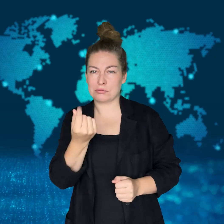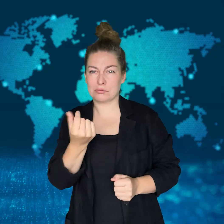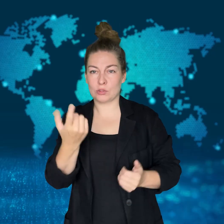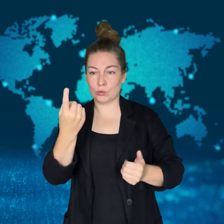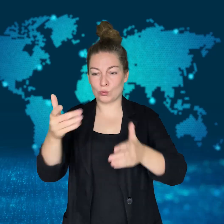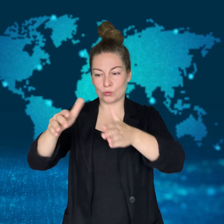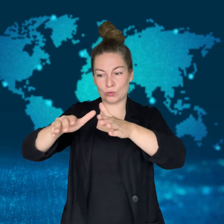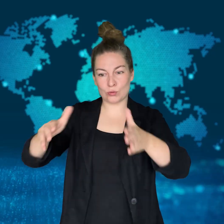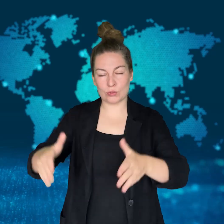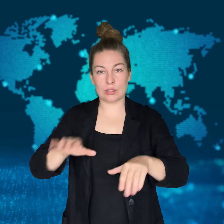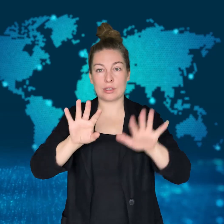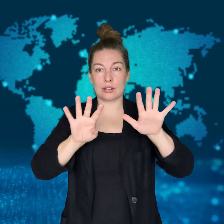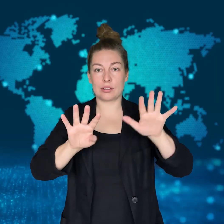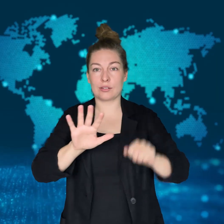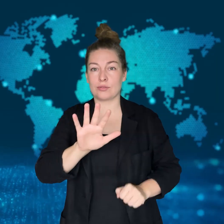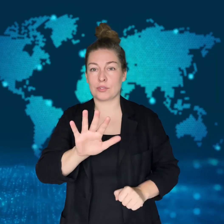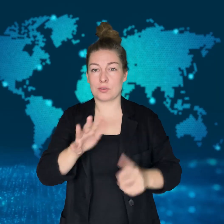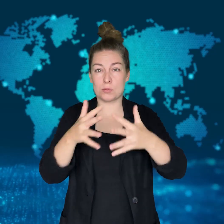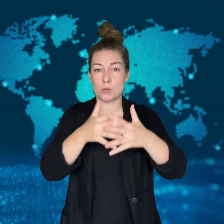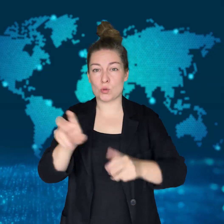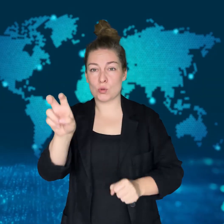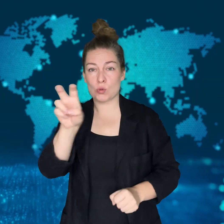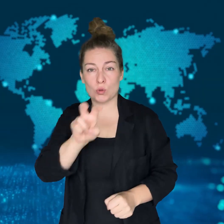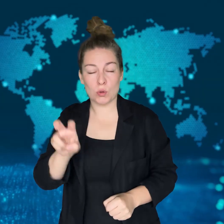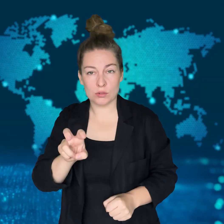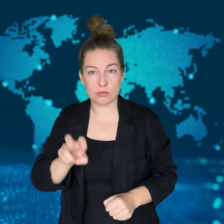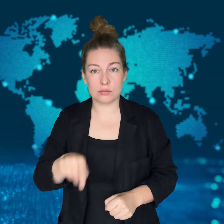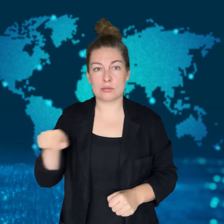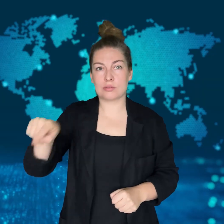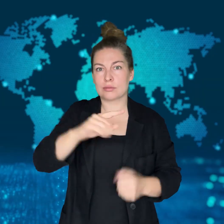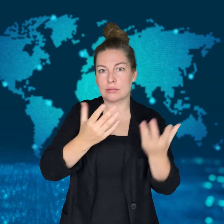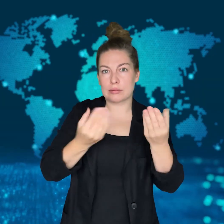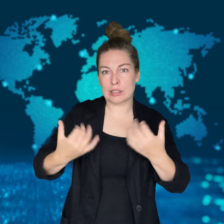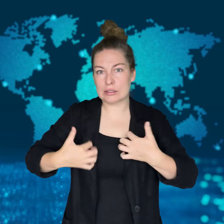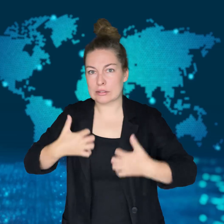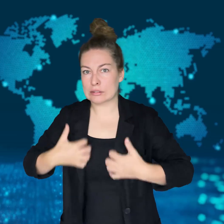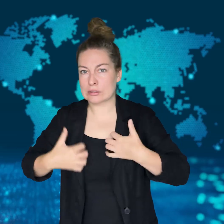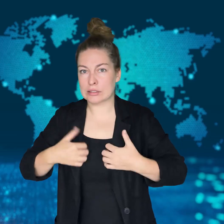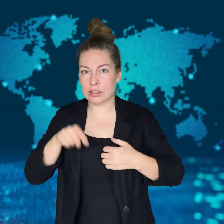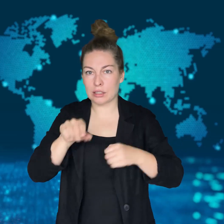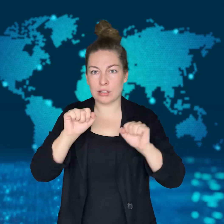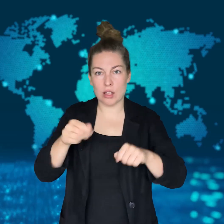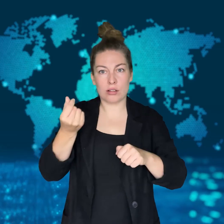and many fear the rise will continue.